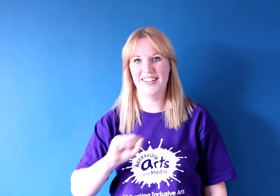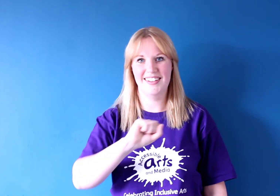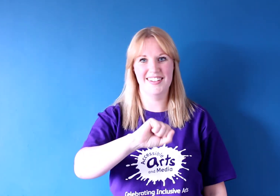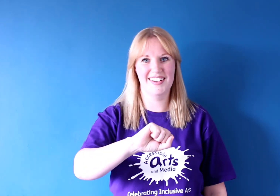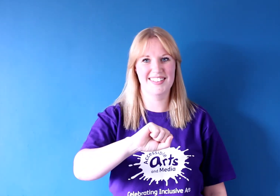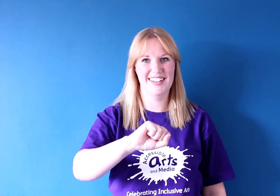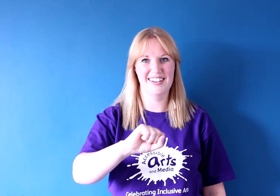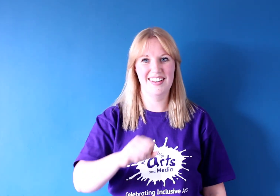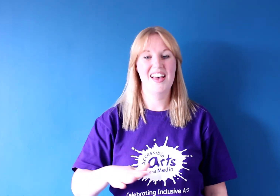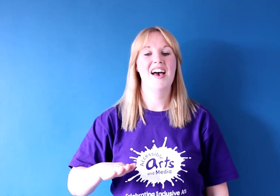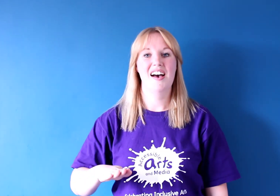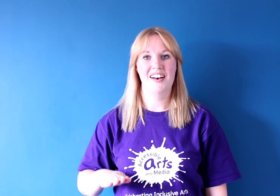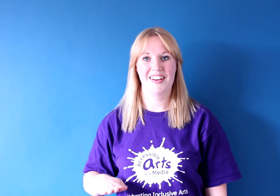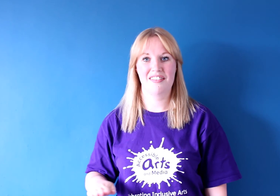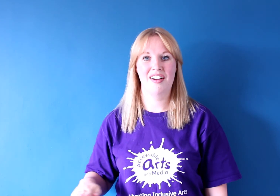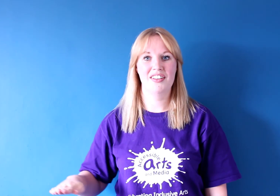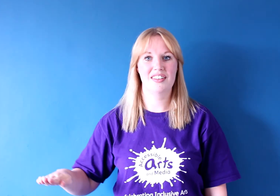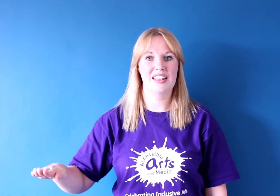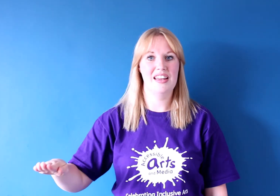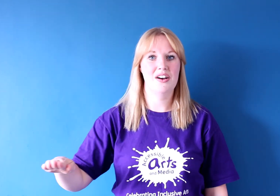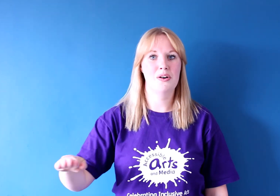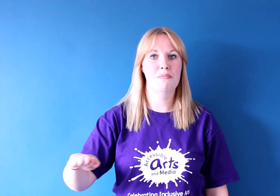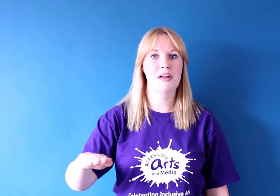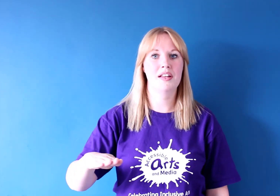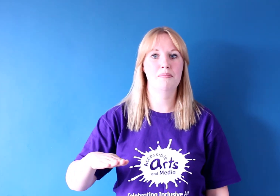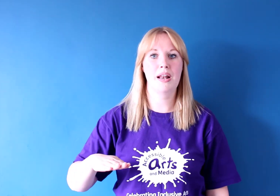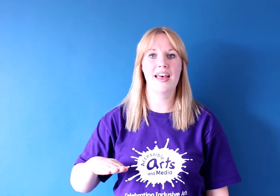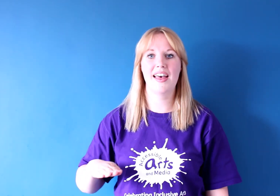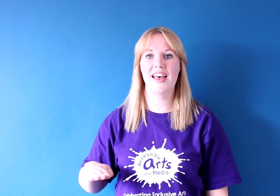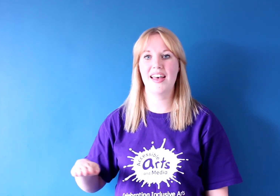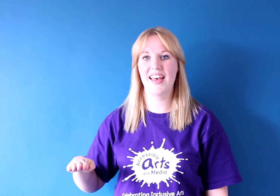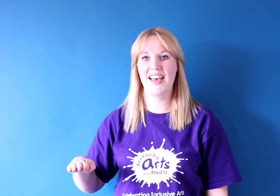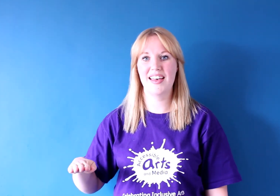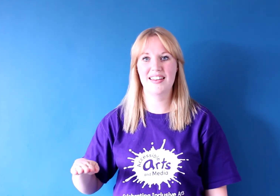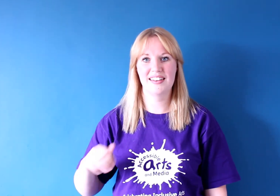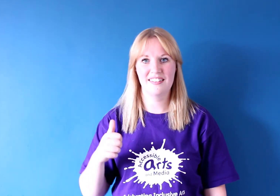Your turn. Across the open plane.